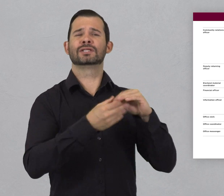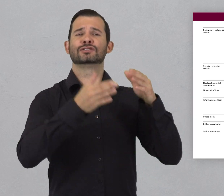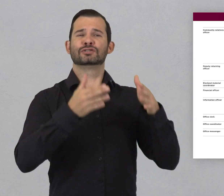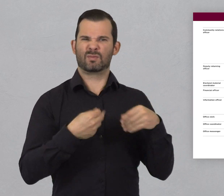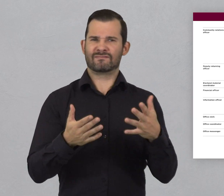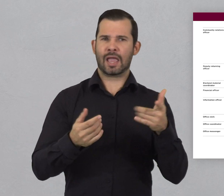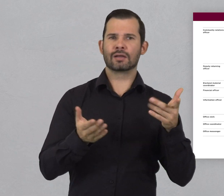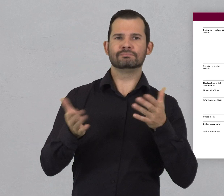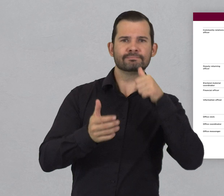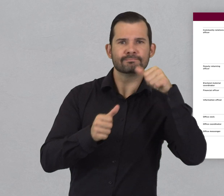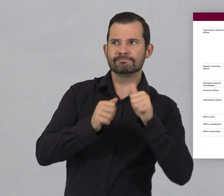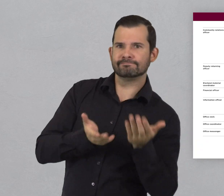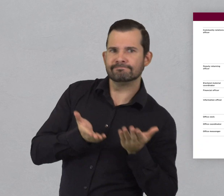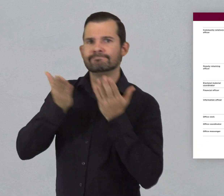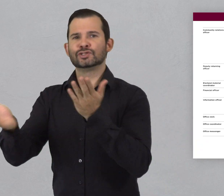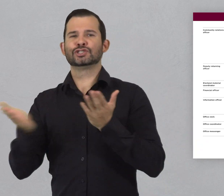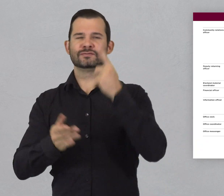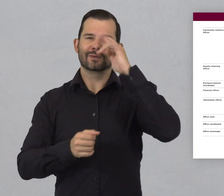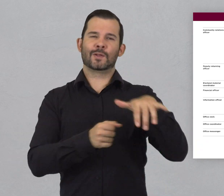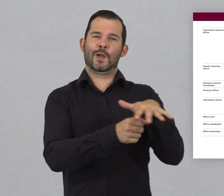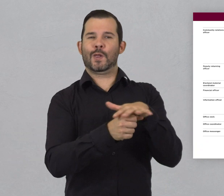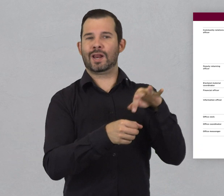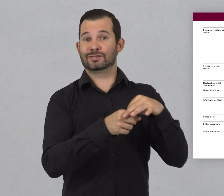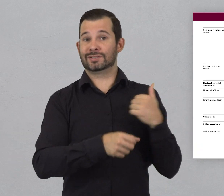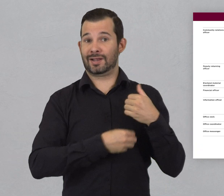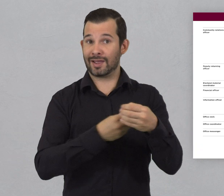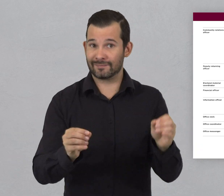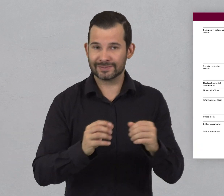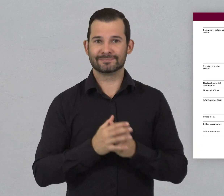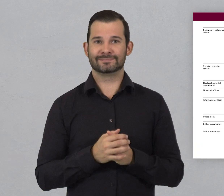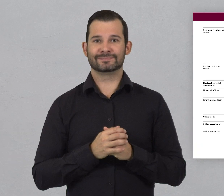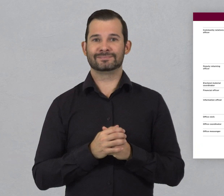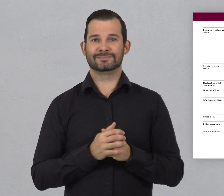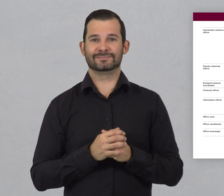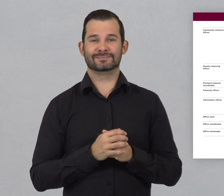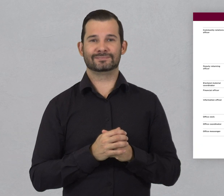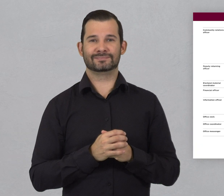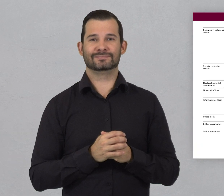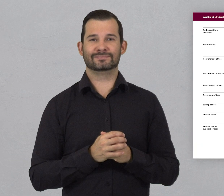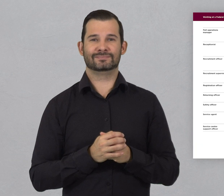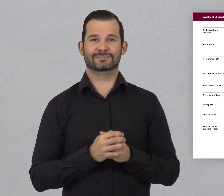provides courier services for the local Elections Canada office.